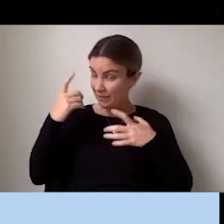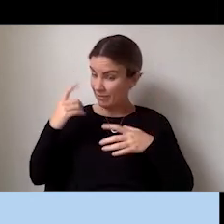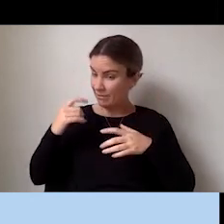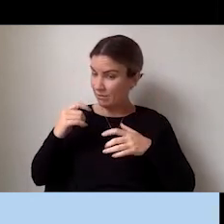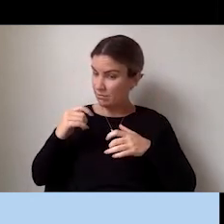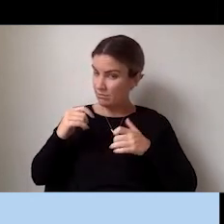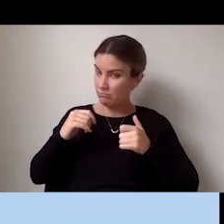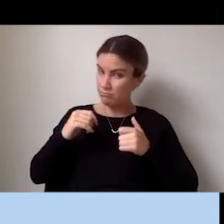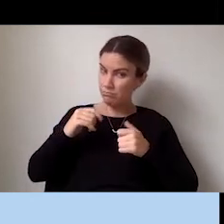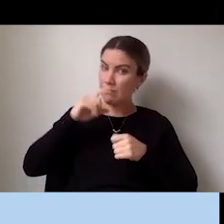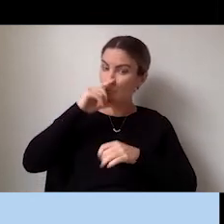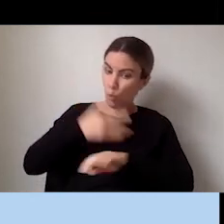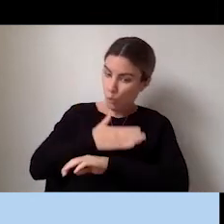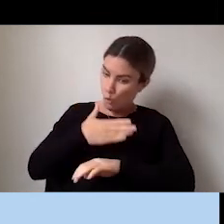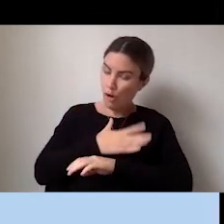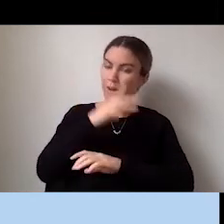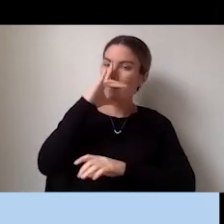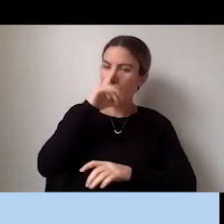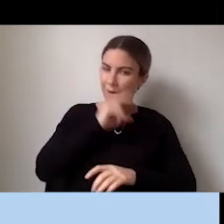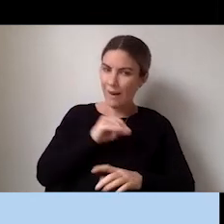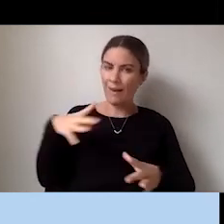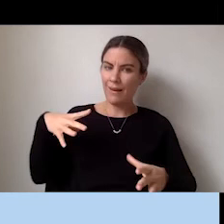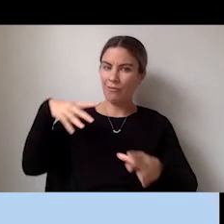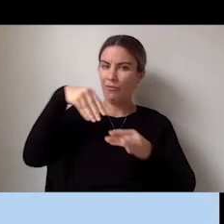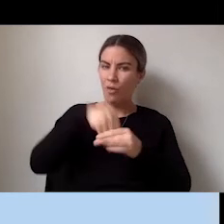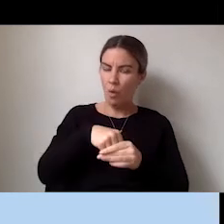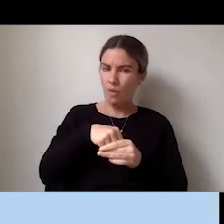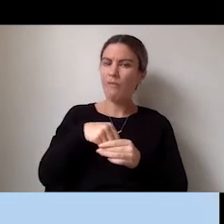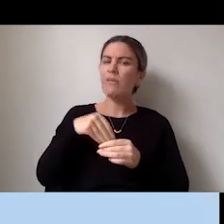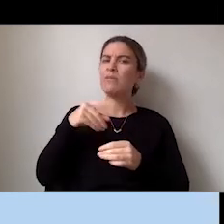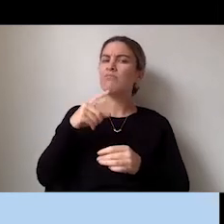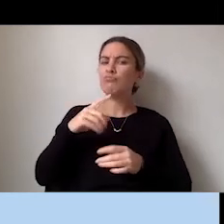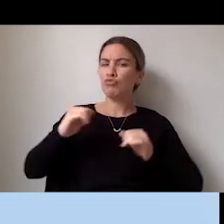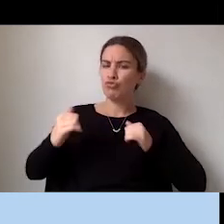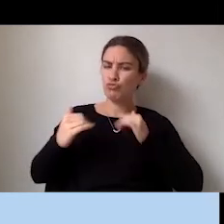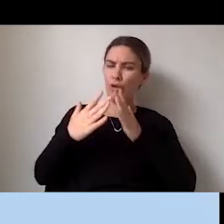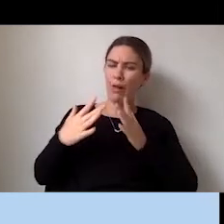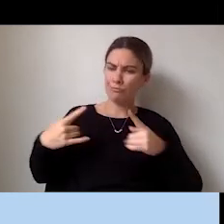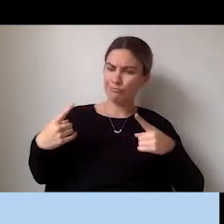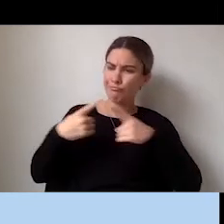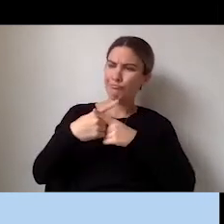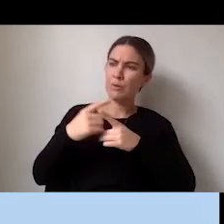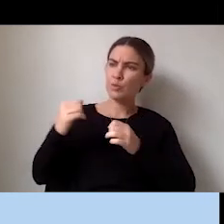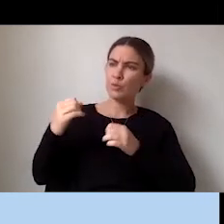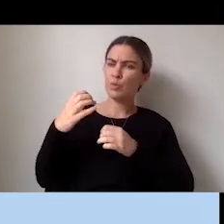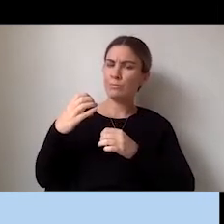or can involve challenges to power. So, I will read out the questions for you.